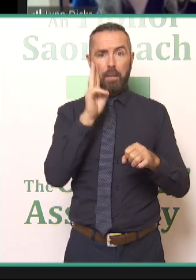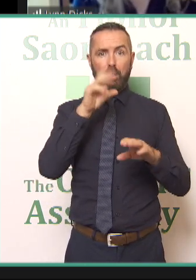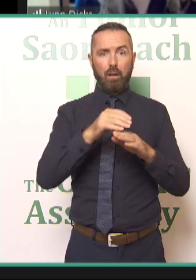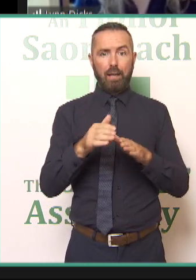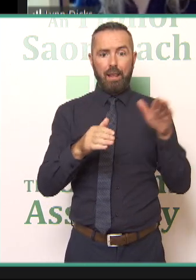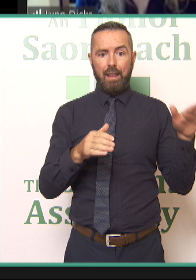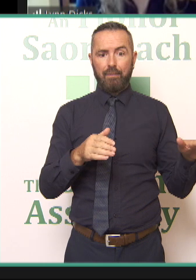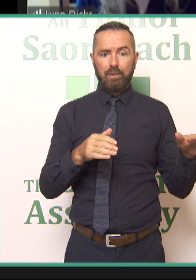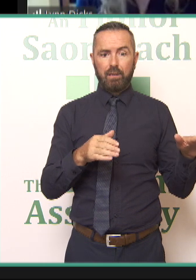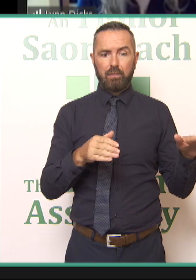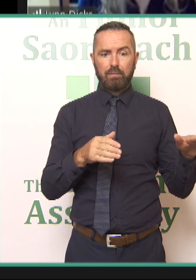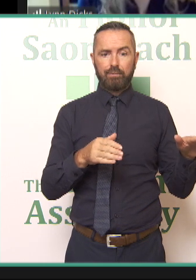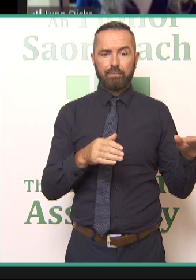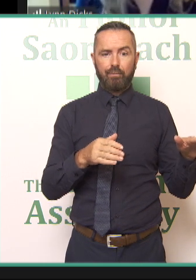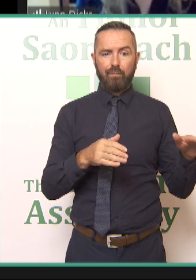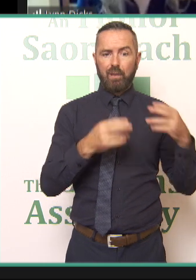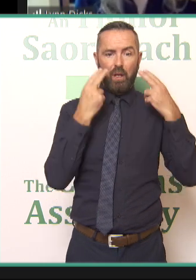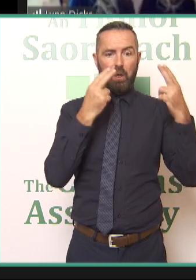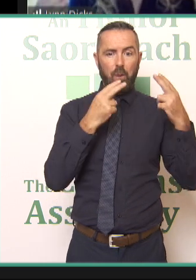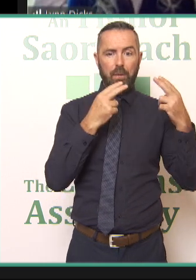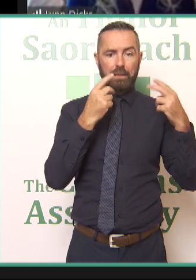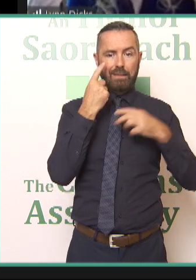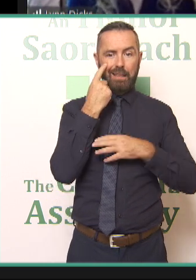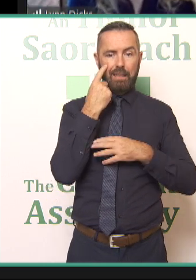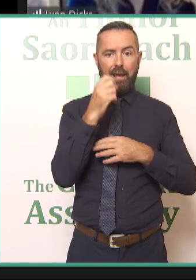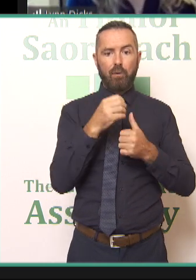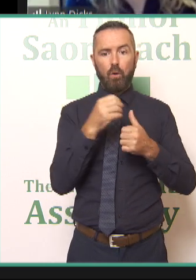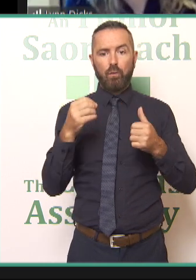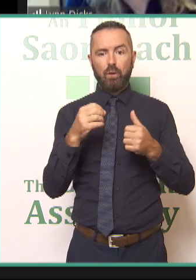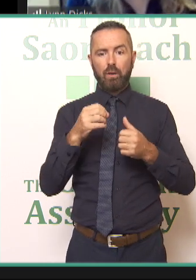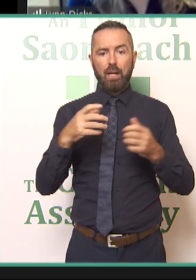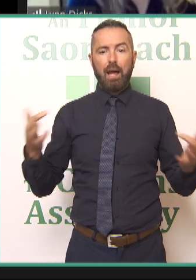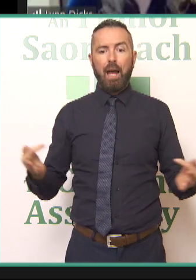production system in a conventional sense we have agricultural Landscapes that look more like the